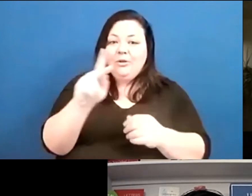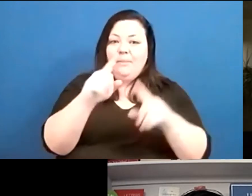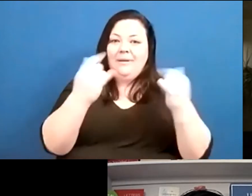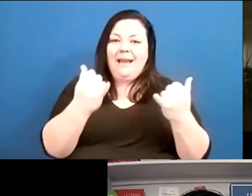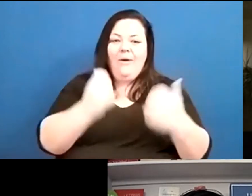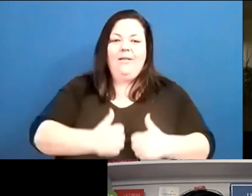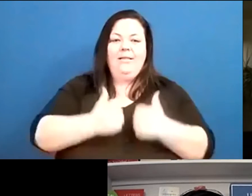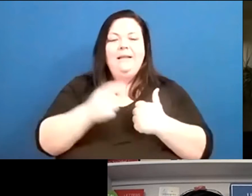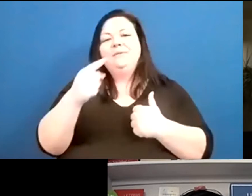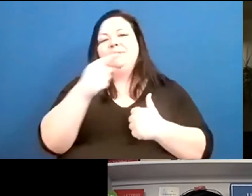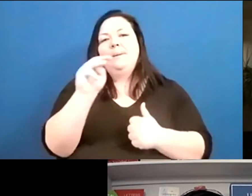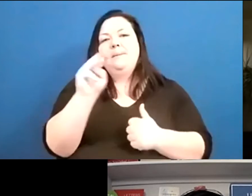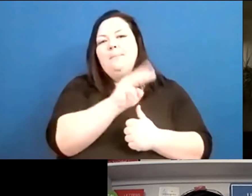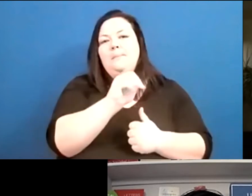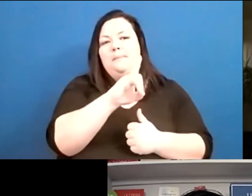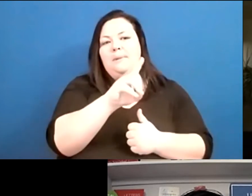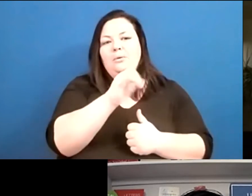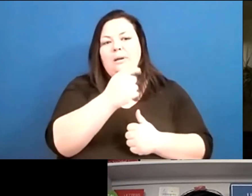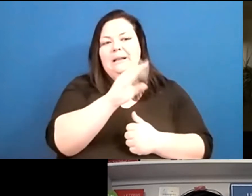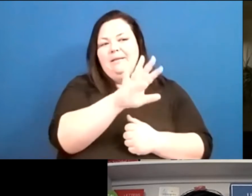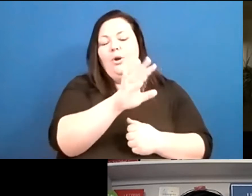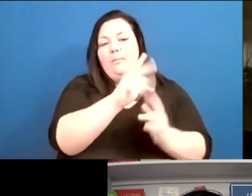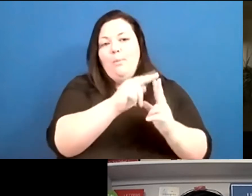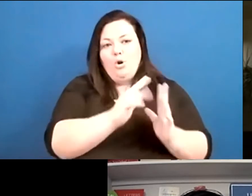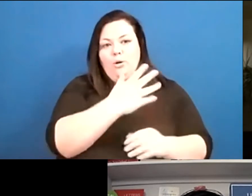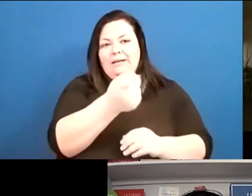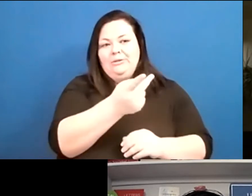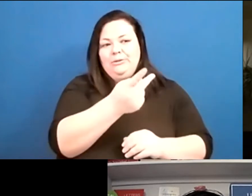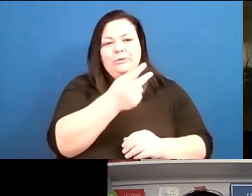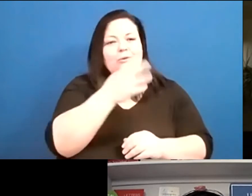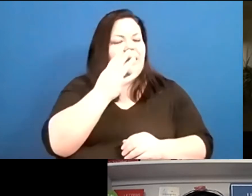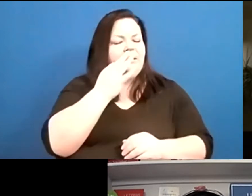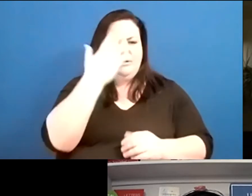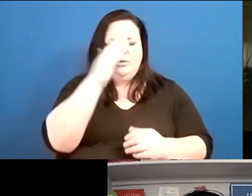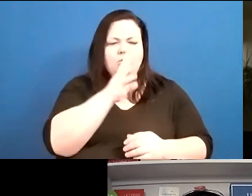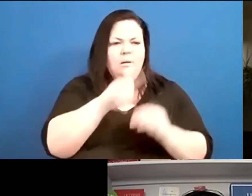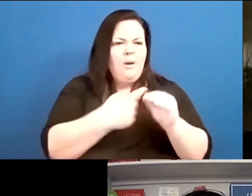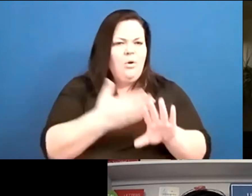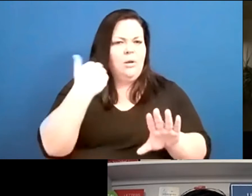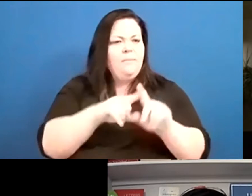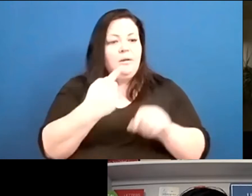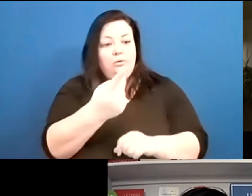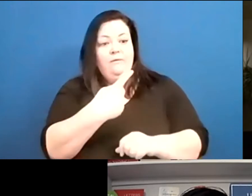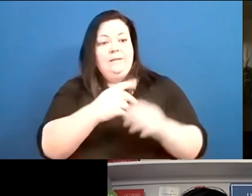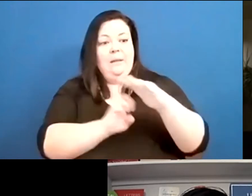with her partner and their two cats. And I actually, Suzi, I don't know if we talked about this earlier, but we went to elementary school together, um--